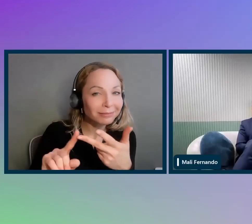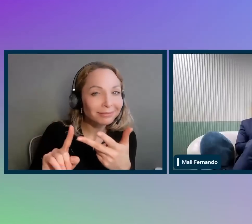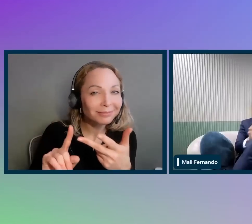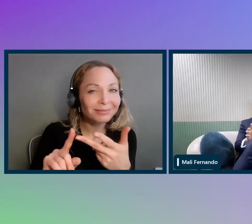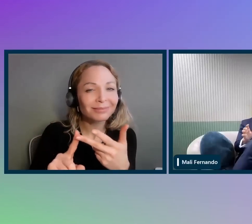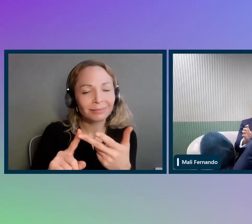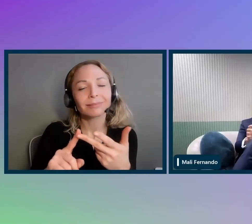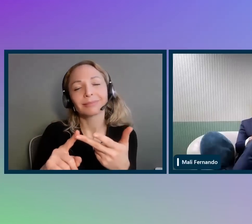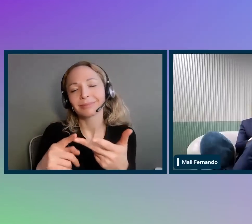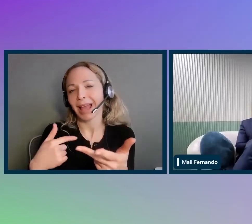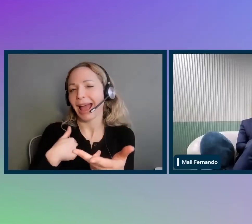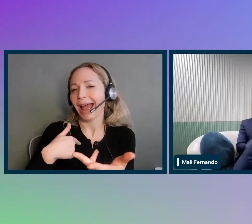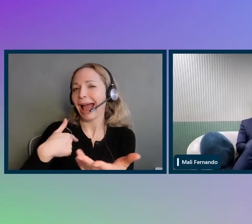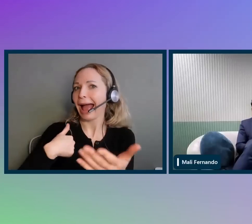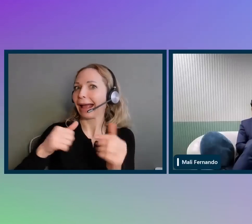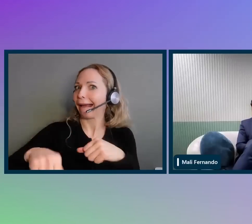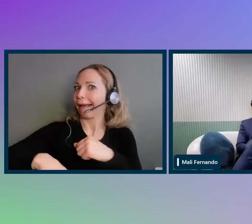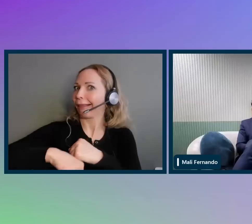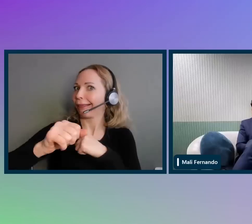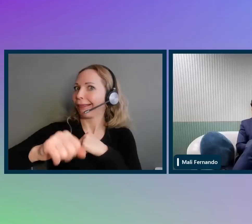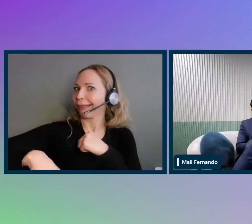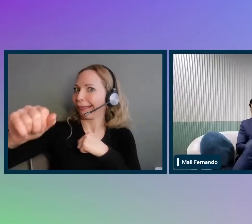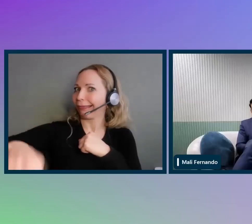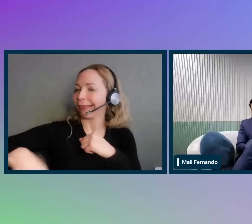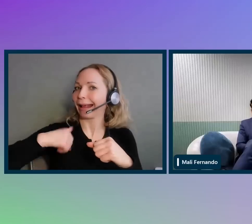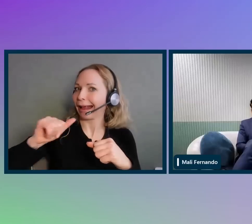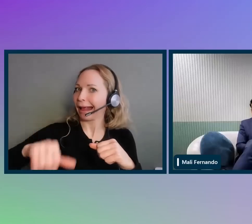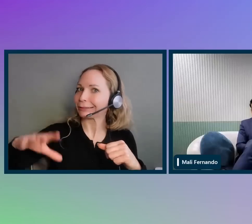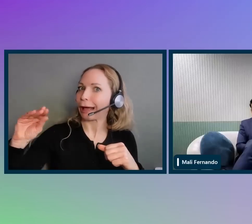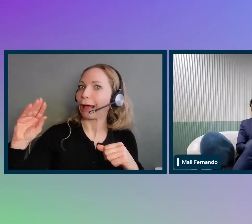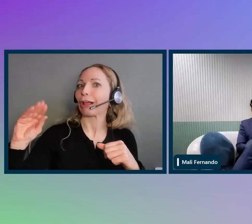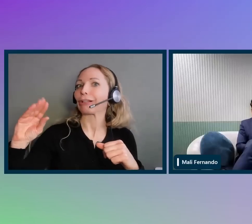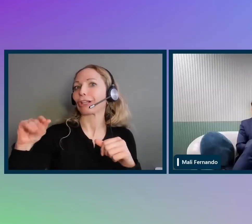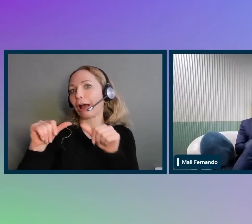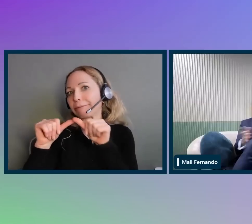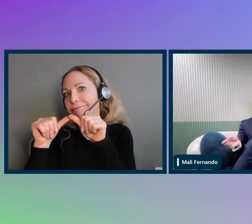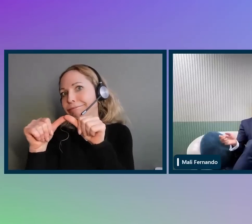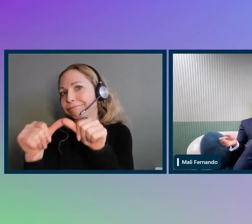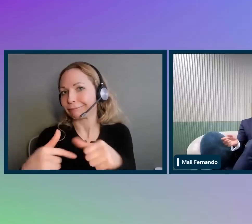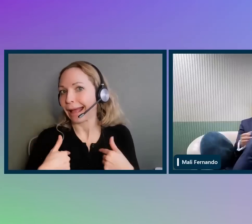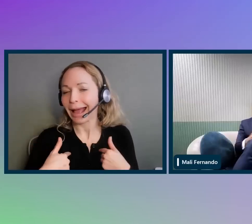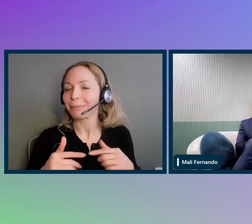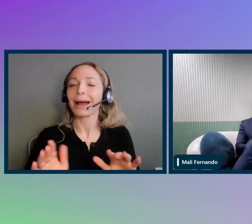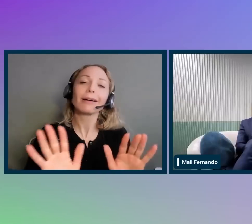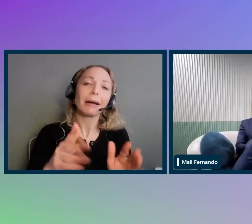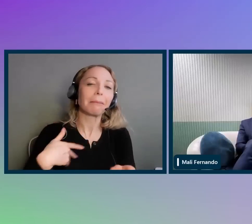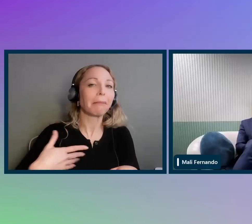but I'll finish with one other, is our apprenticeship program. We want to live our values,